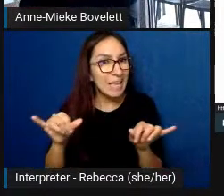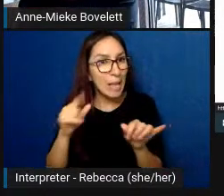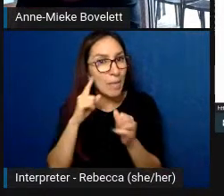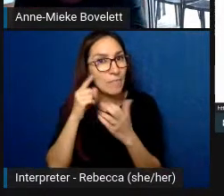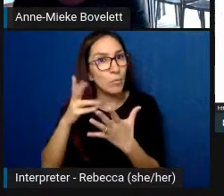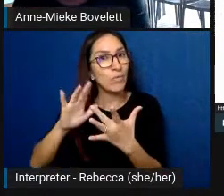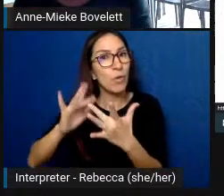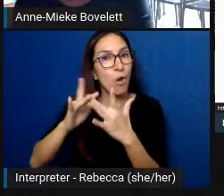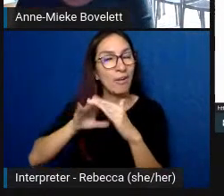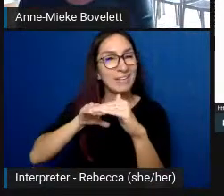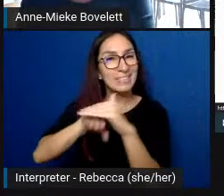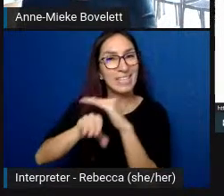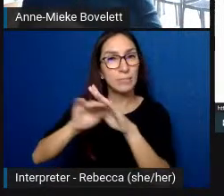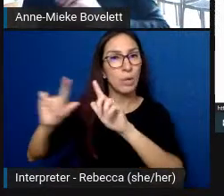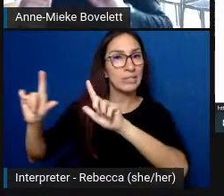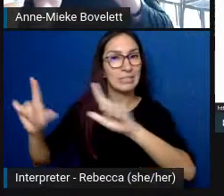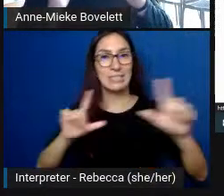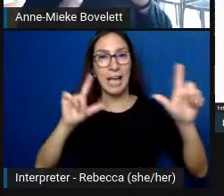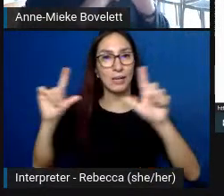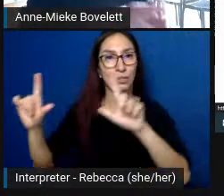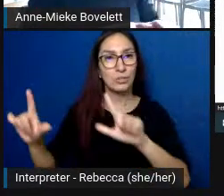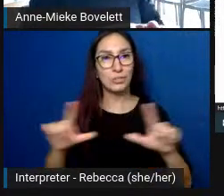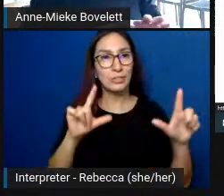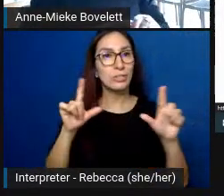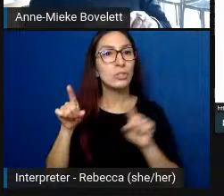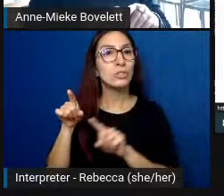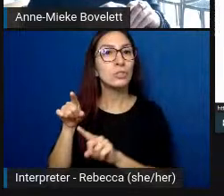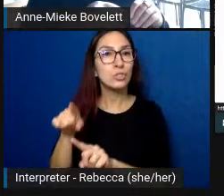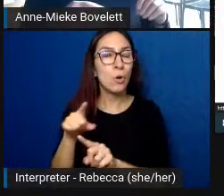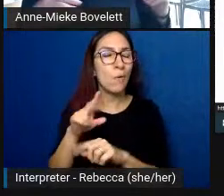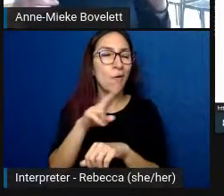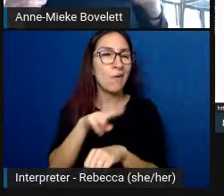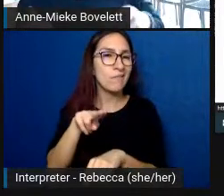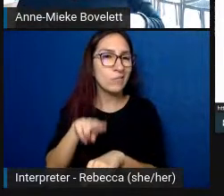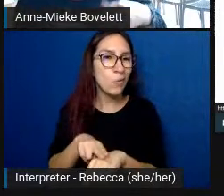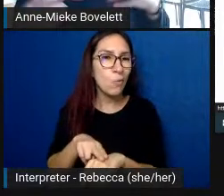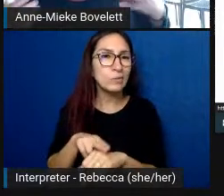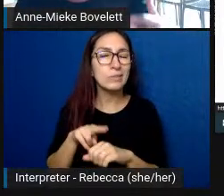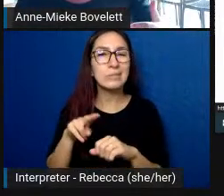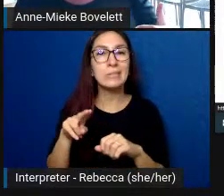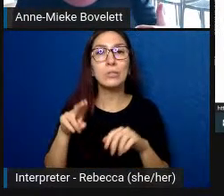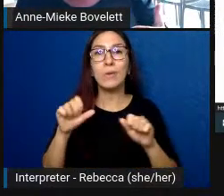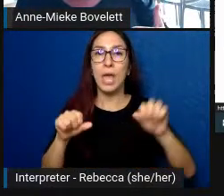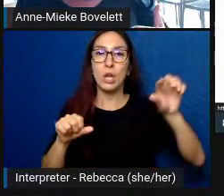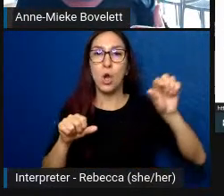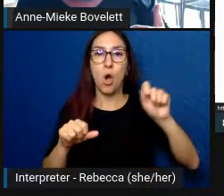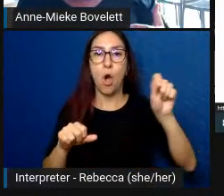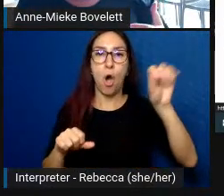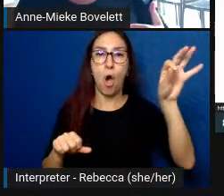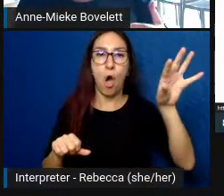I am not going to stay there I can do this some other day. Boom the customer is gone. This is the same thing. Same thing with accessible sliders.